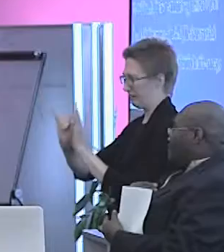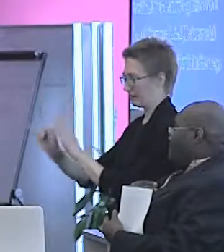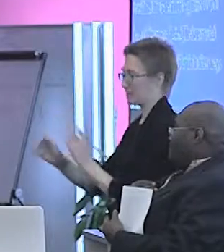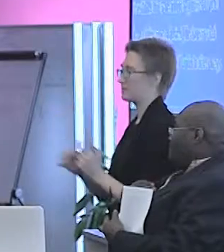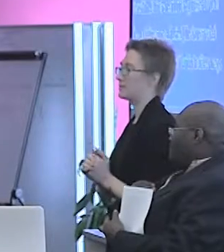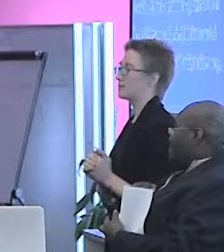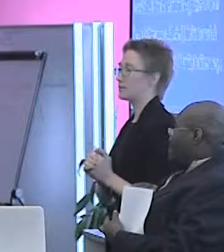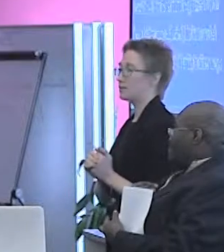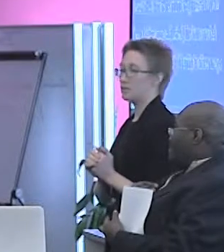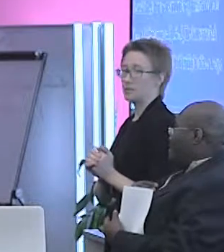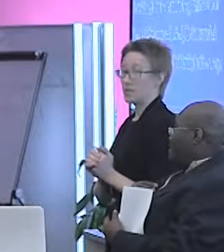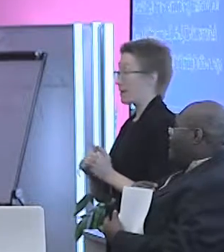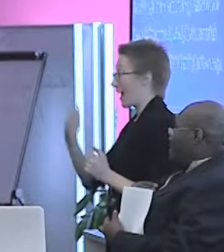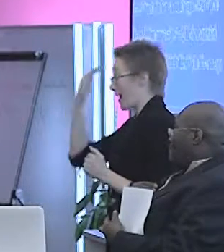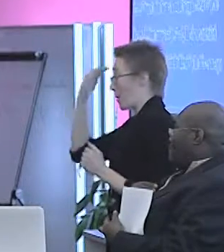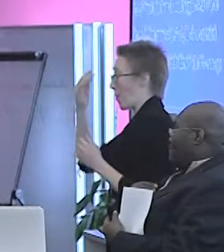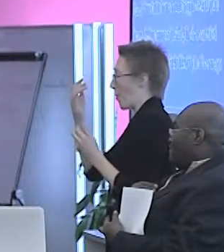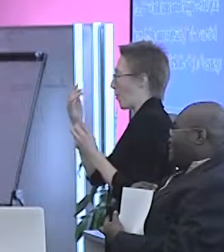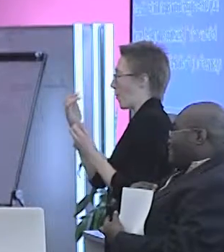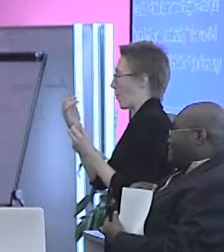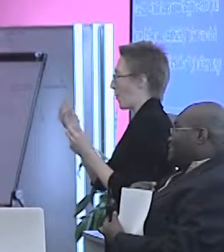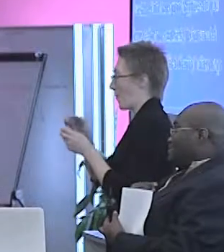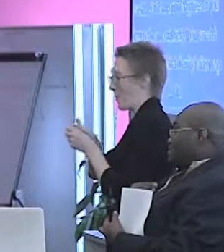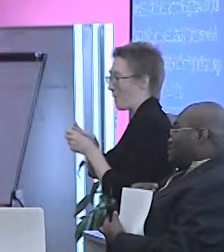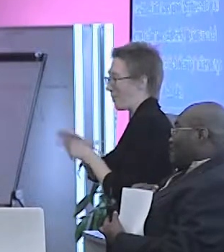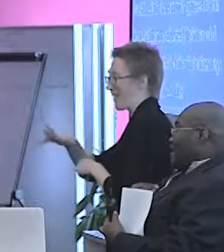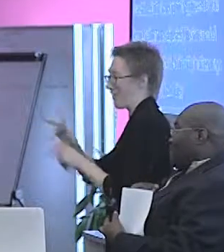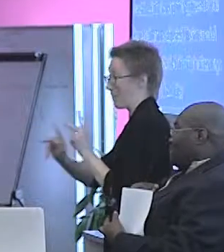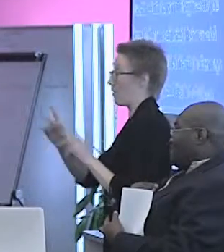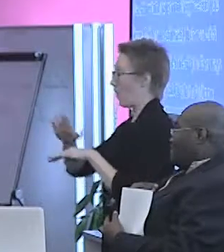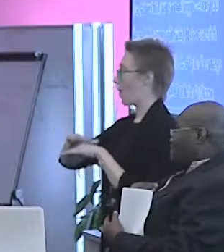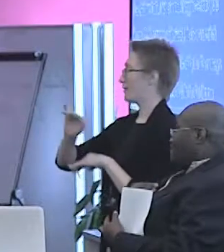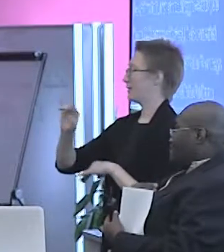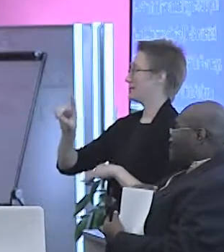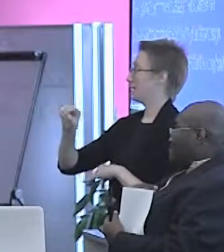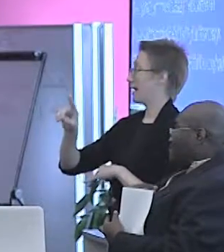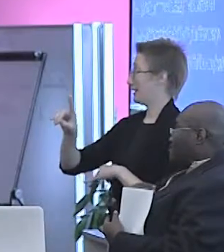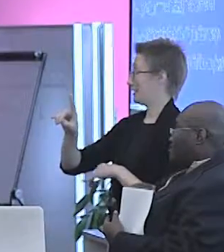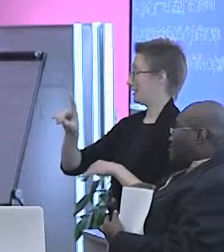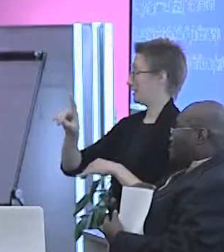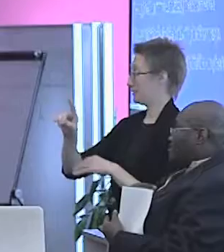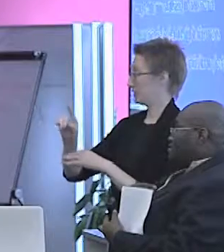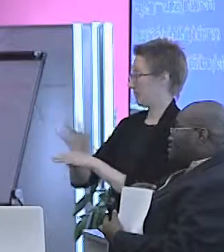I know plenty of folks who are both on the DID spectrum and have transitioned.